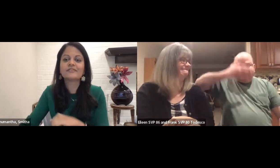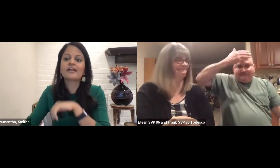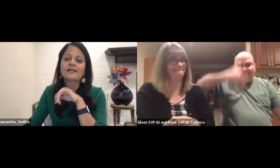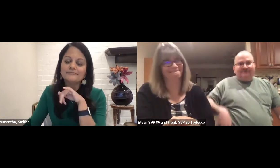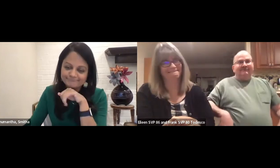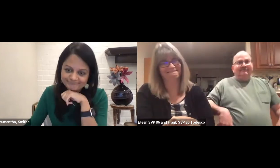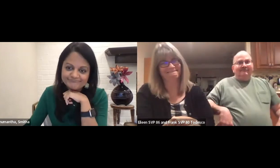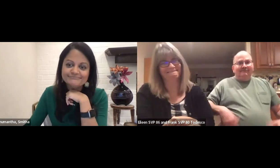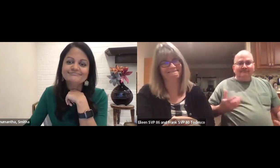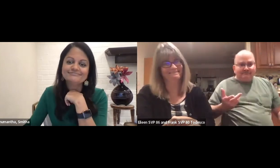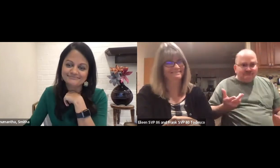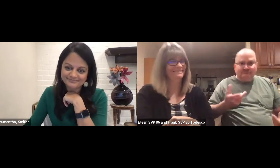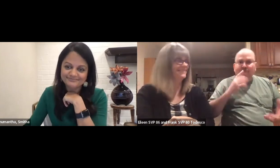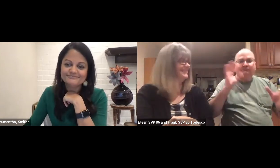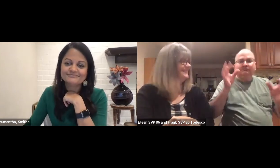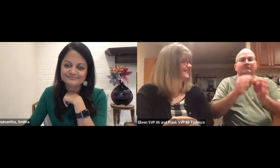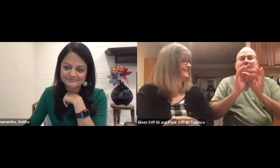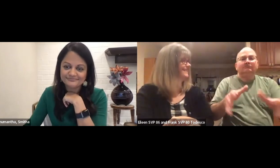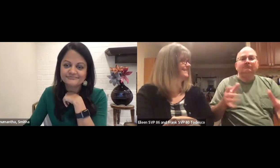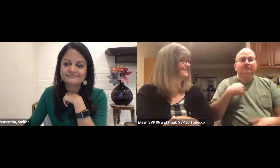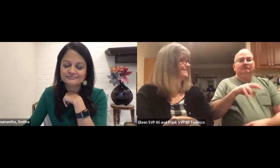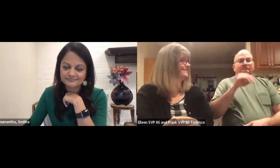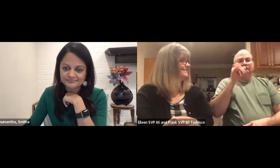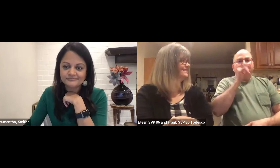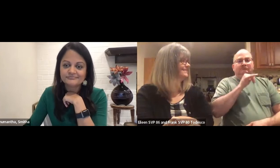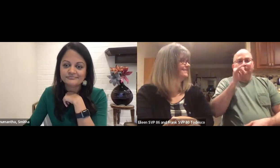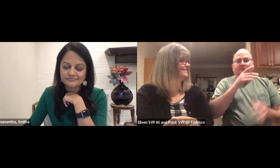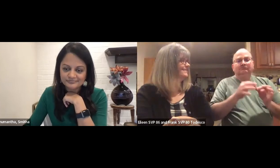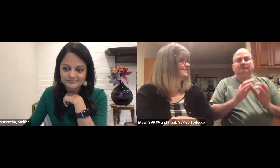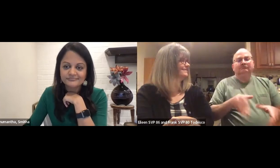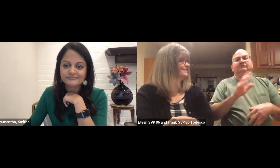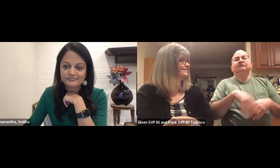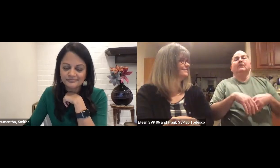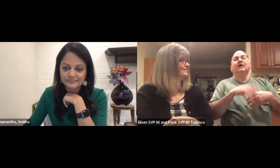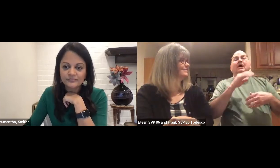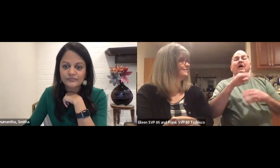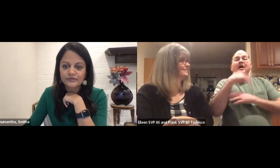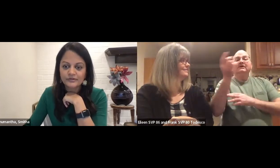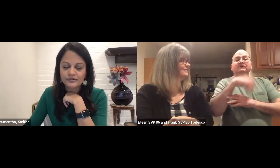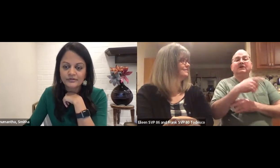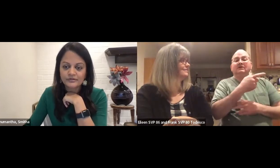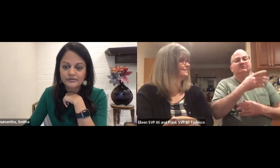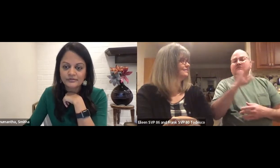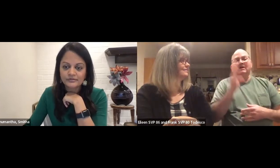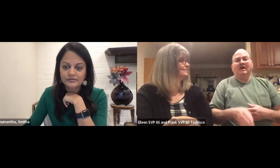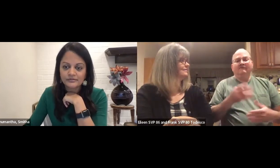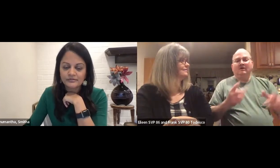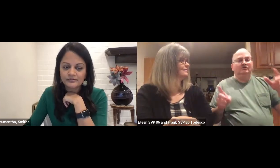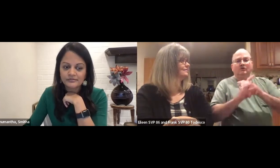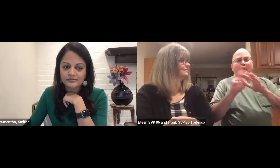We kind of had to make sure she was in there, you know? She just looked like a deer in headlights. We had no interpreter, and--oh, that poor girl--